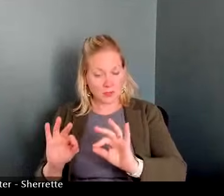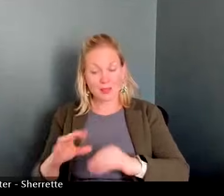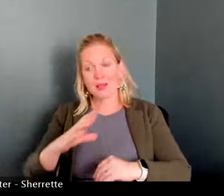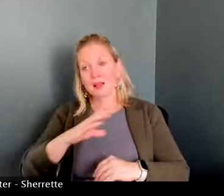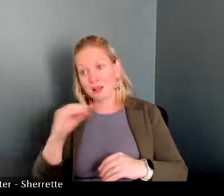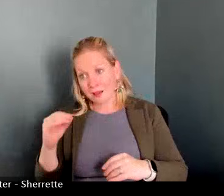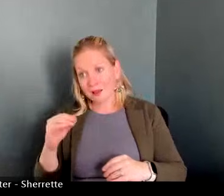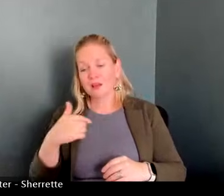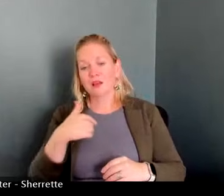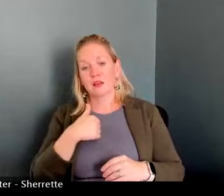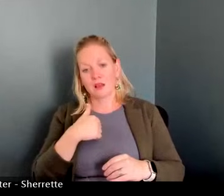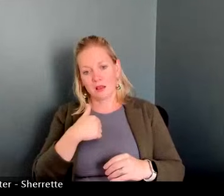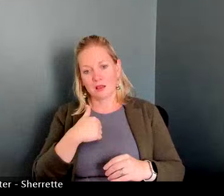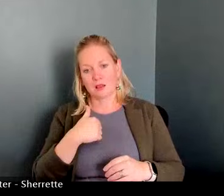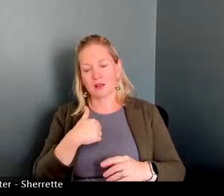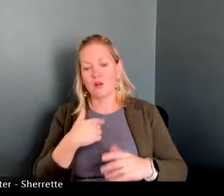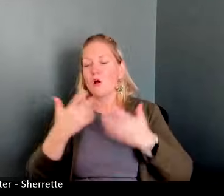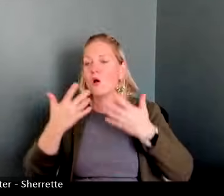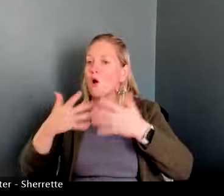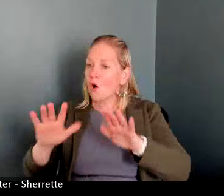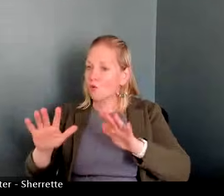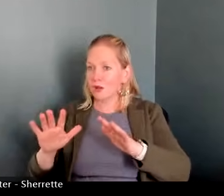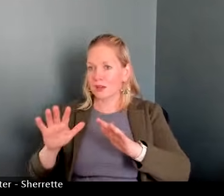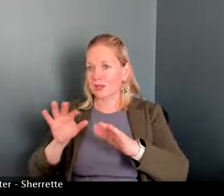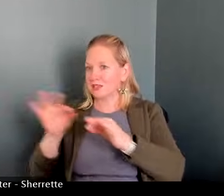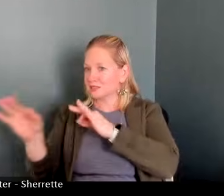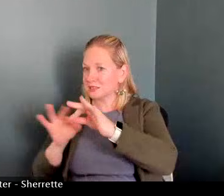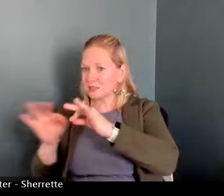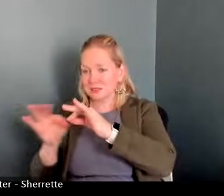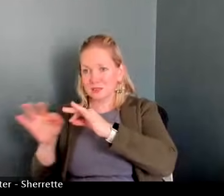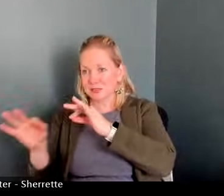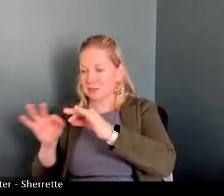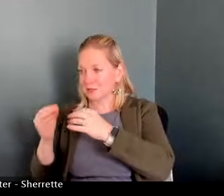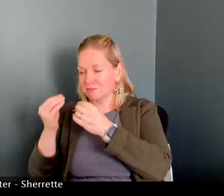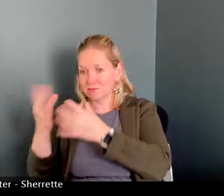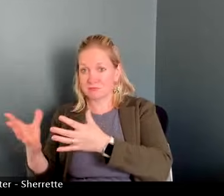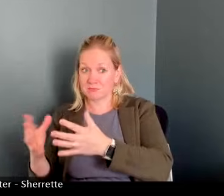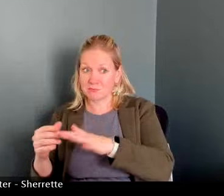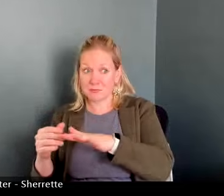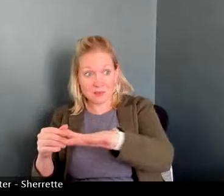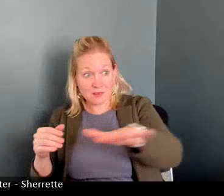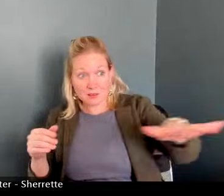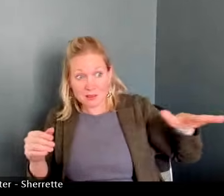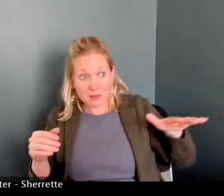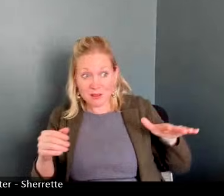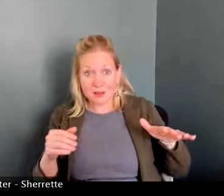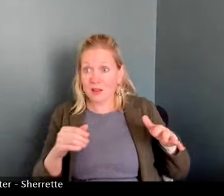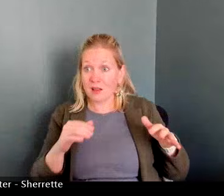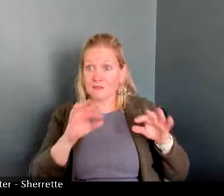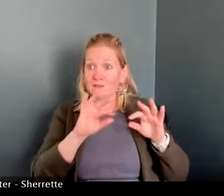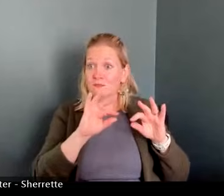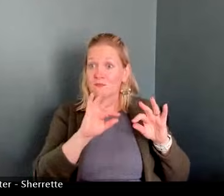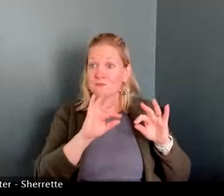and there's so many other families that they don't feel that closely to the doctor or the